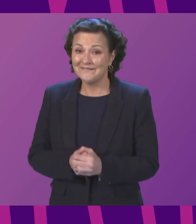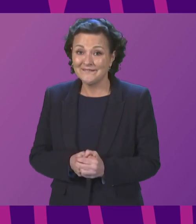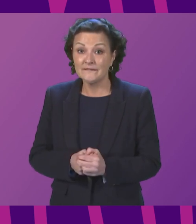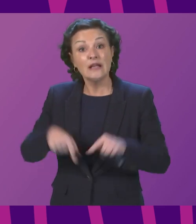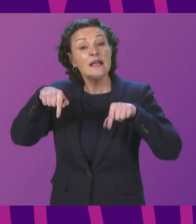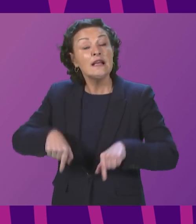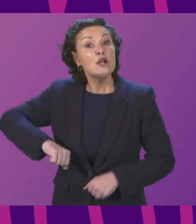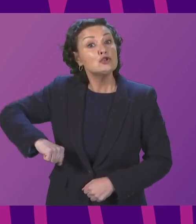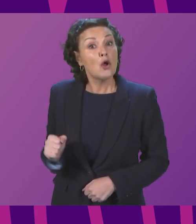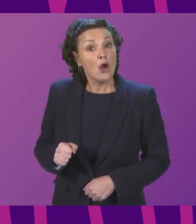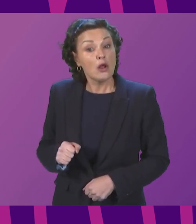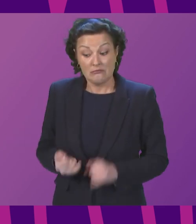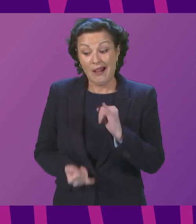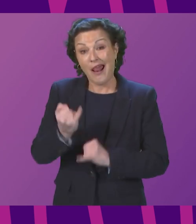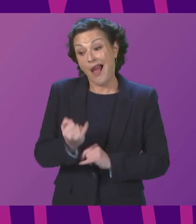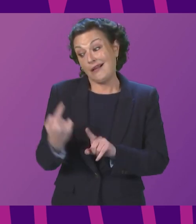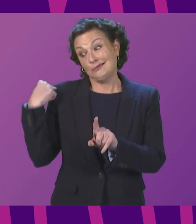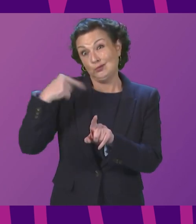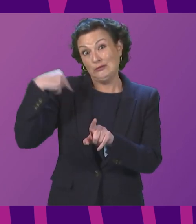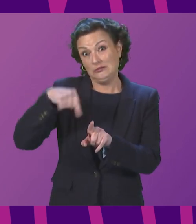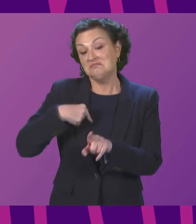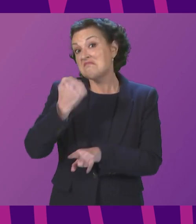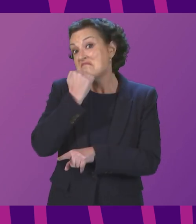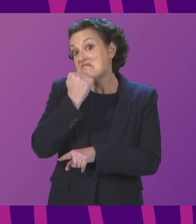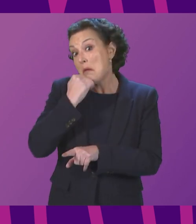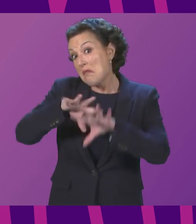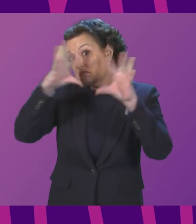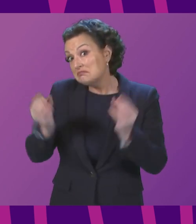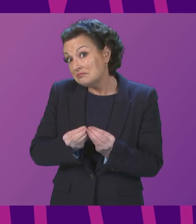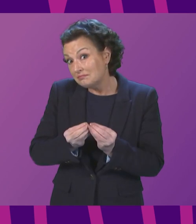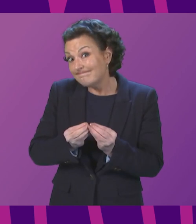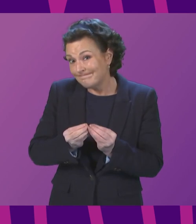In Scotland over the past week, the total number of new reported cases has increased